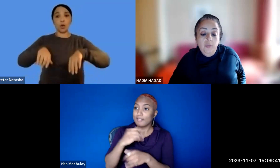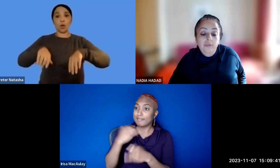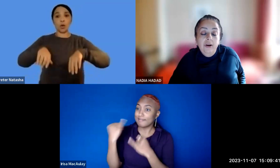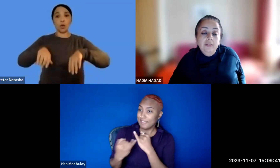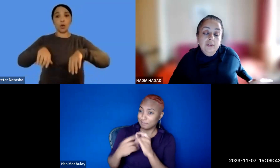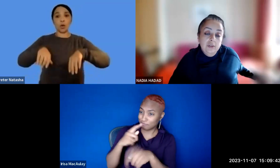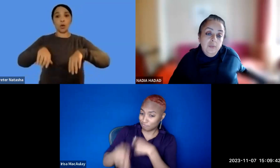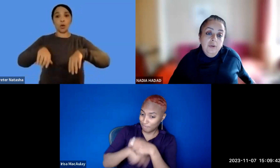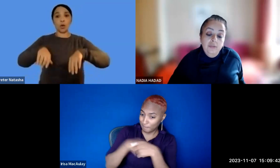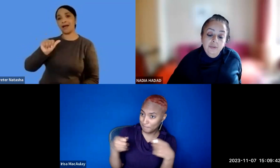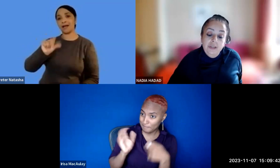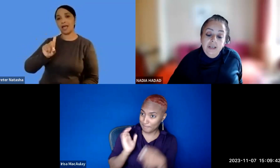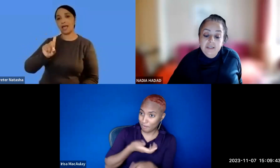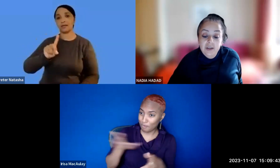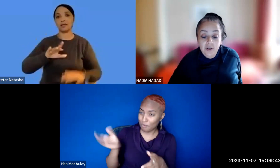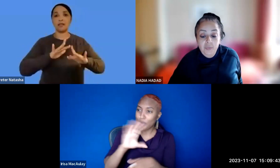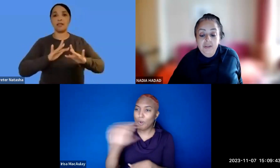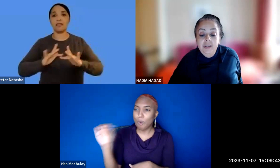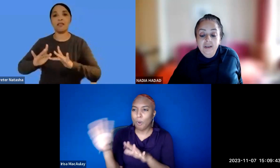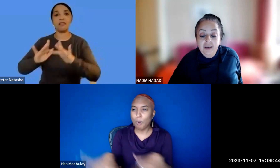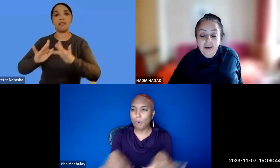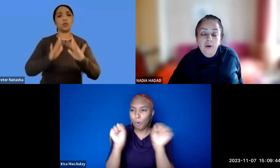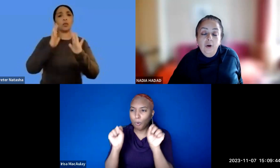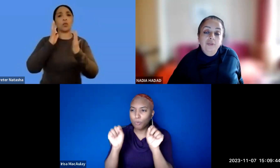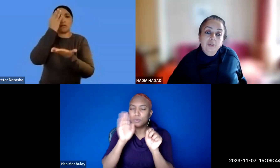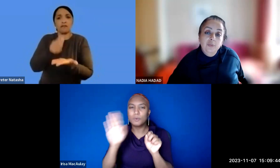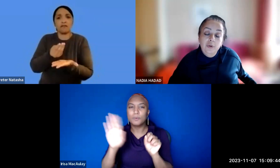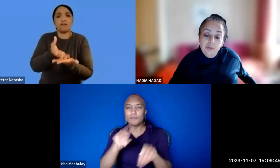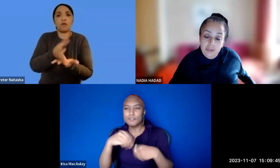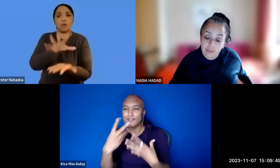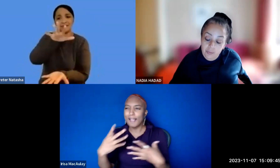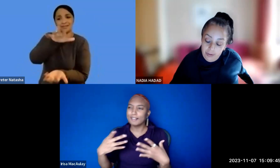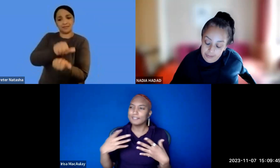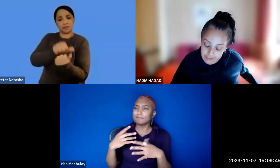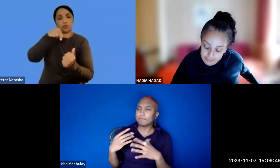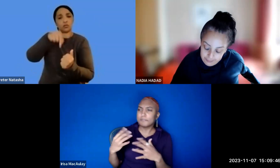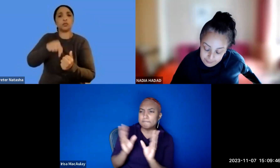who will provide a summary of today’s meeting and offer closing remarks.